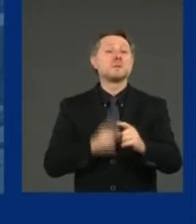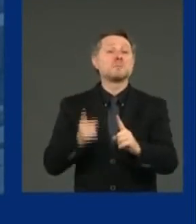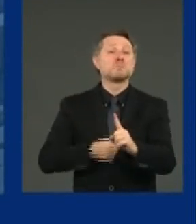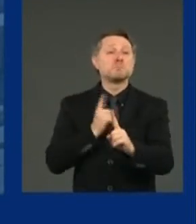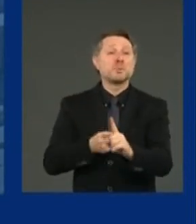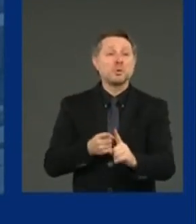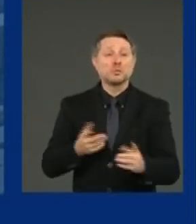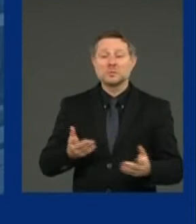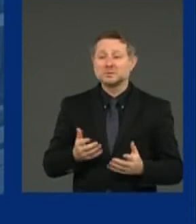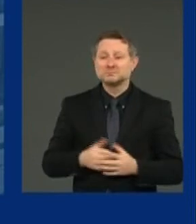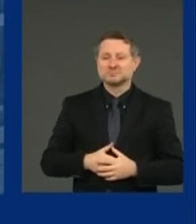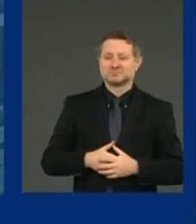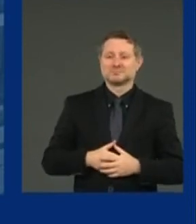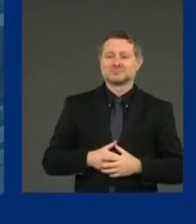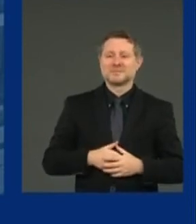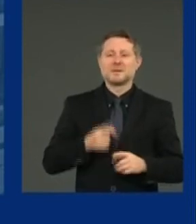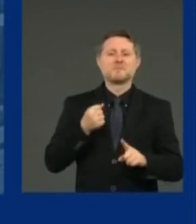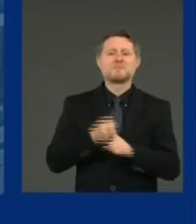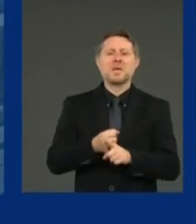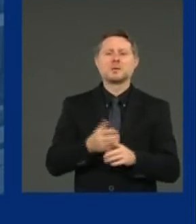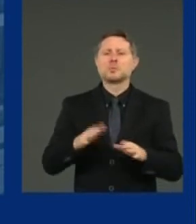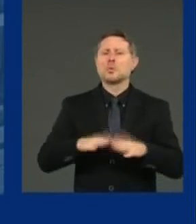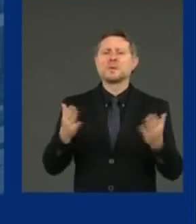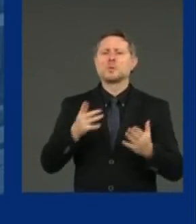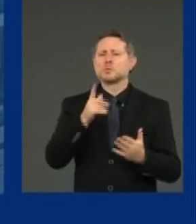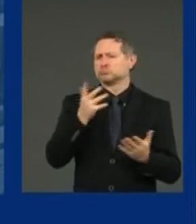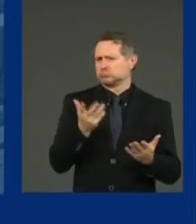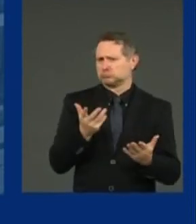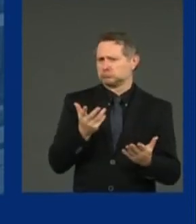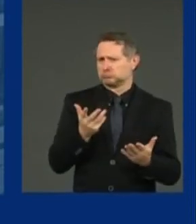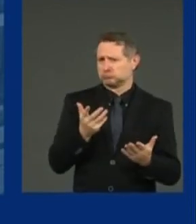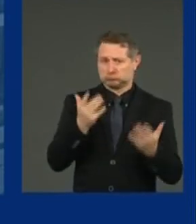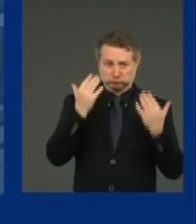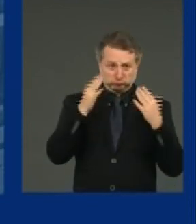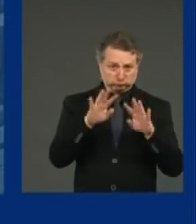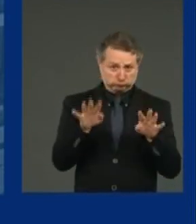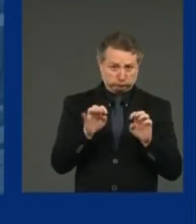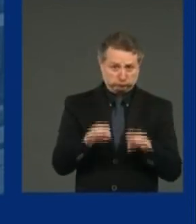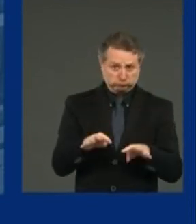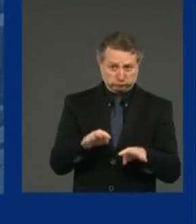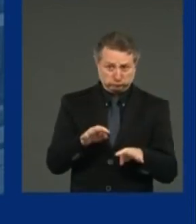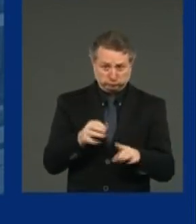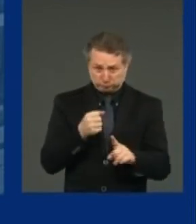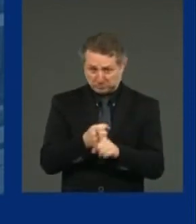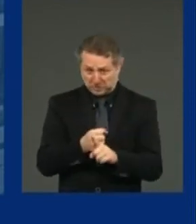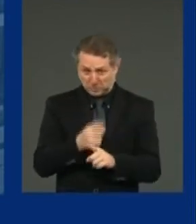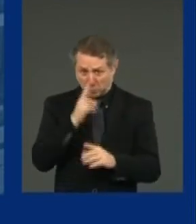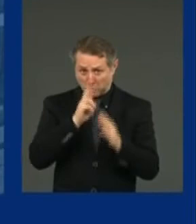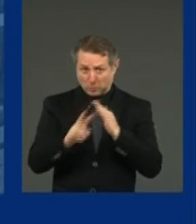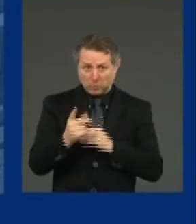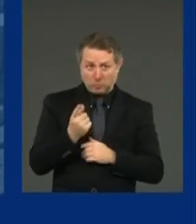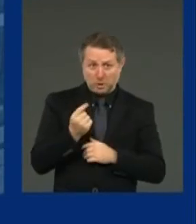AND THEN THE LAST POINT IS WHAT IS THE IMPACT OF THE REOPENING?